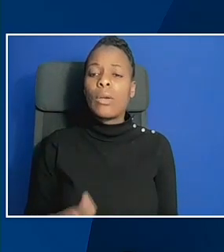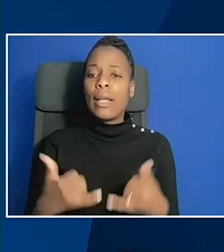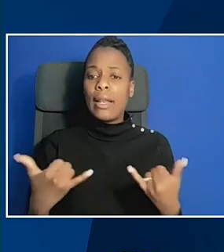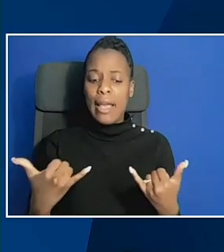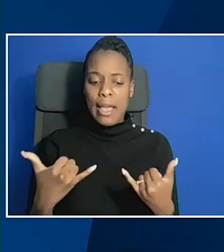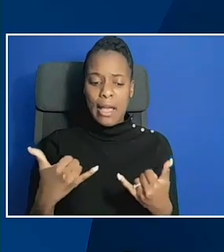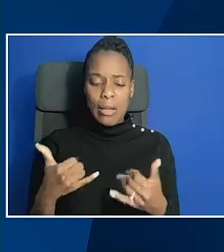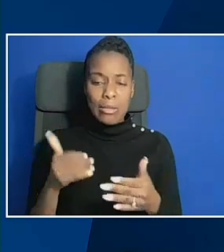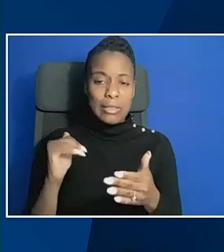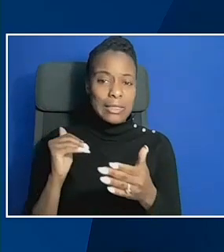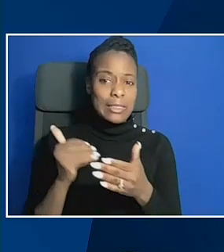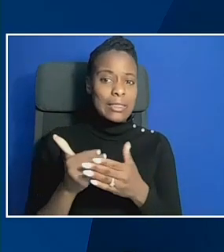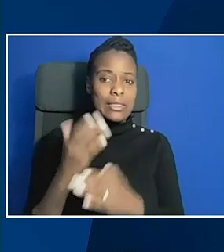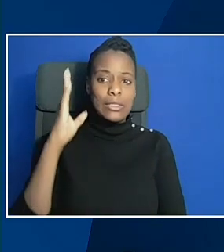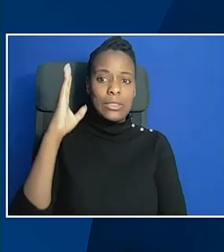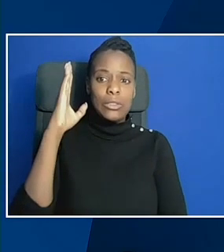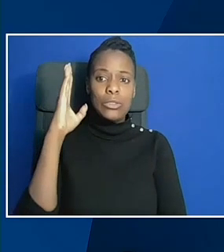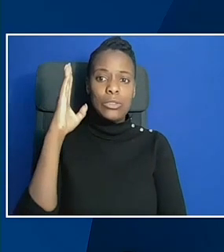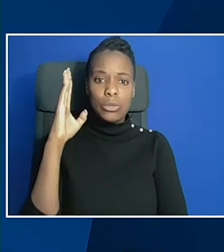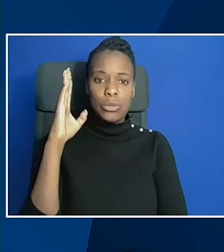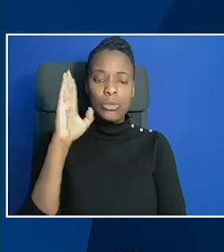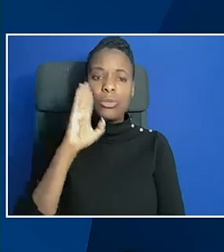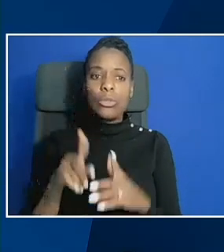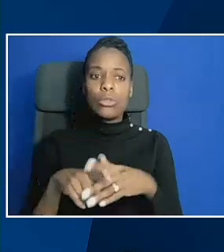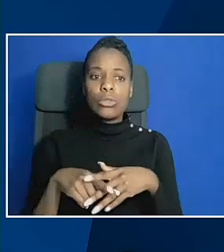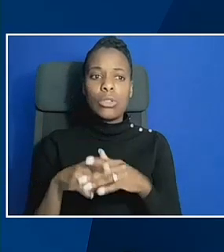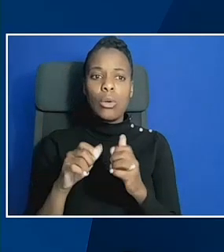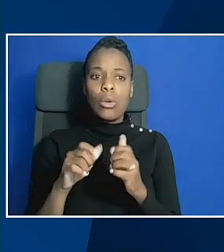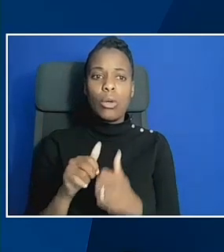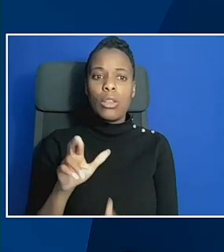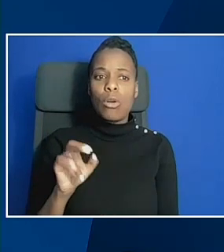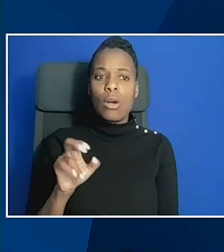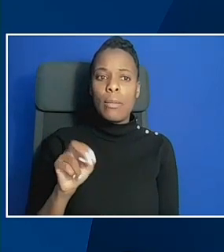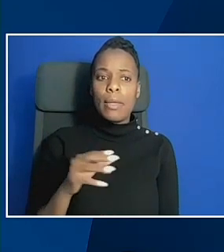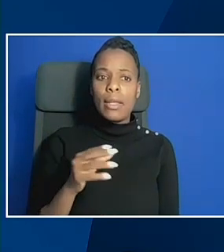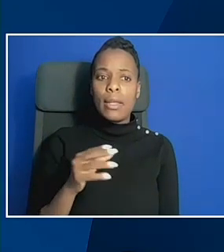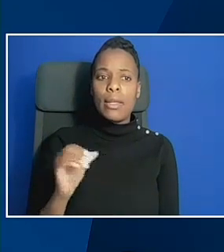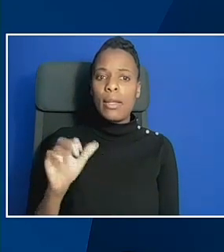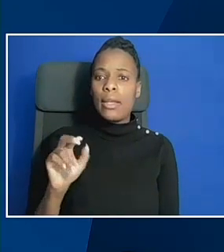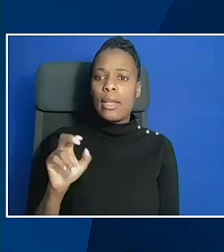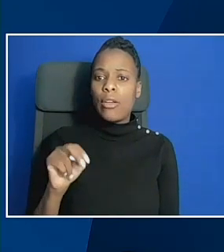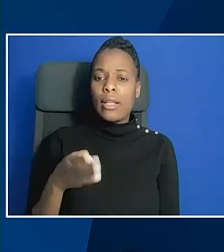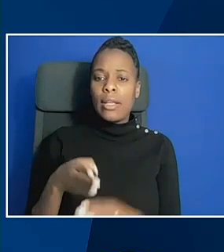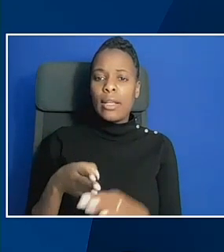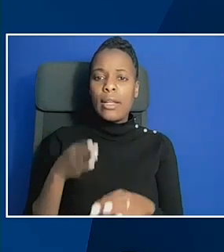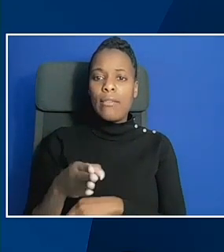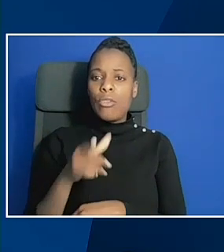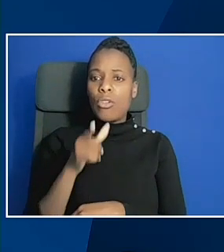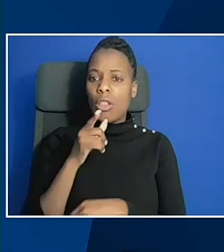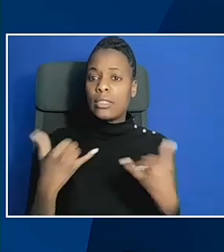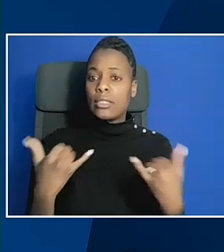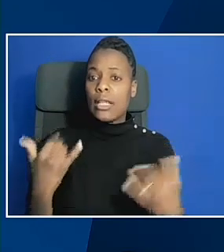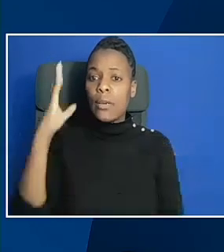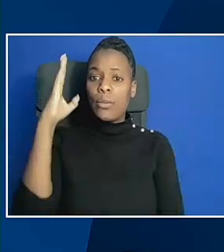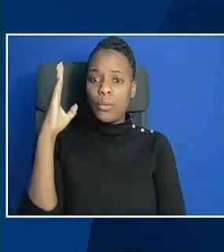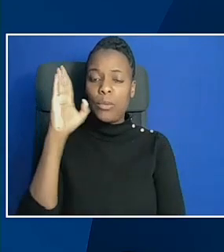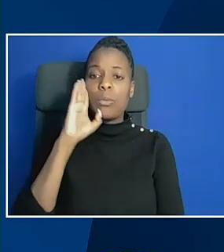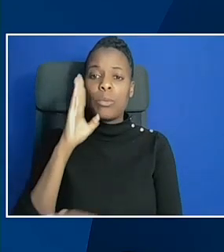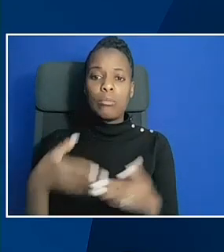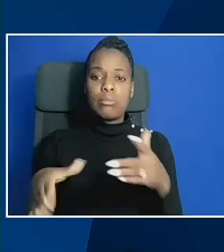if you don't mind, we'll pick up with Robyn and Carolyn right after the lunch break. It is noon, so we will be taking a break and we can continue the discussion.